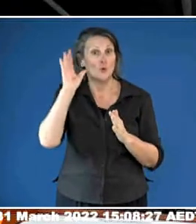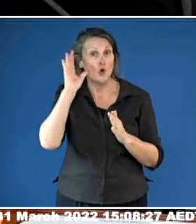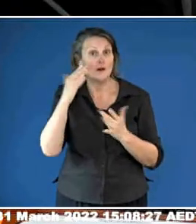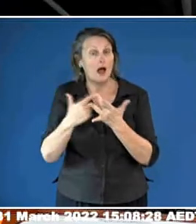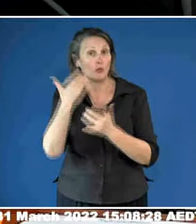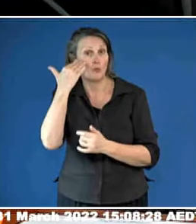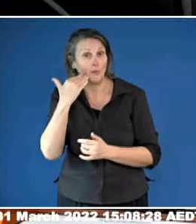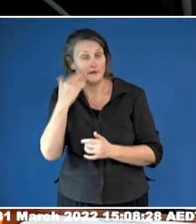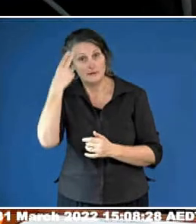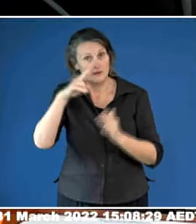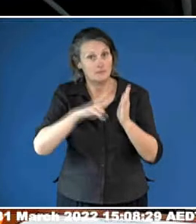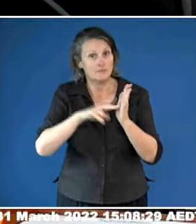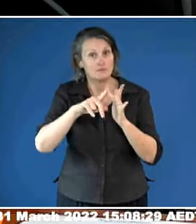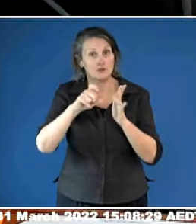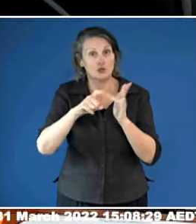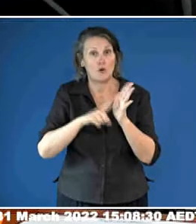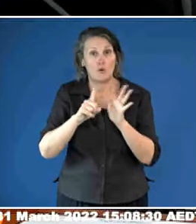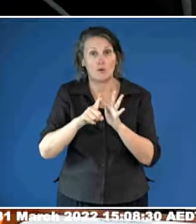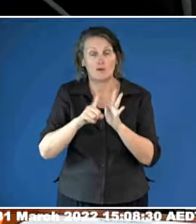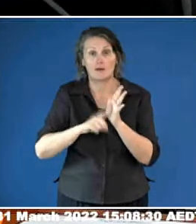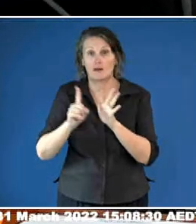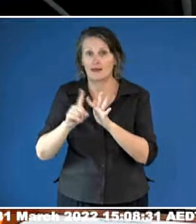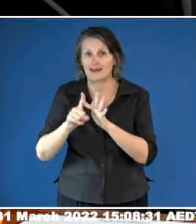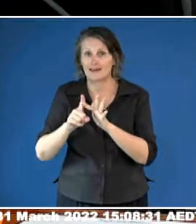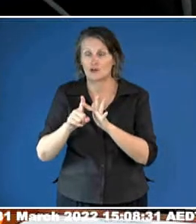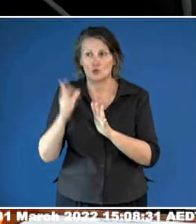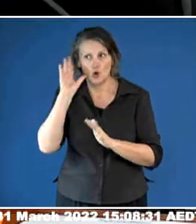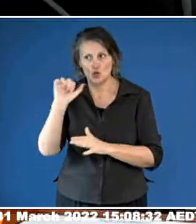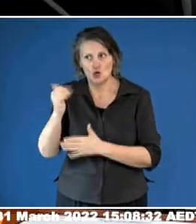you have heard during the week, what needs to be done in terms of the screening process